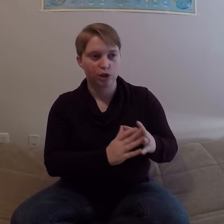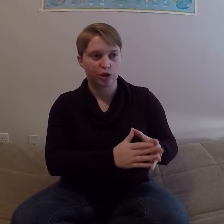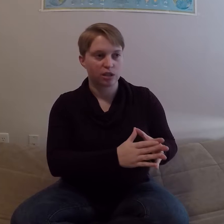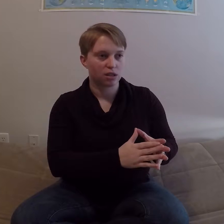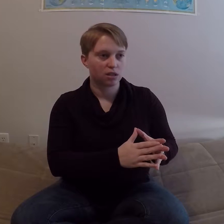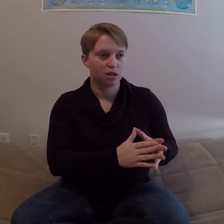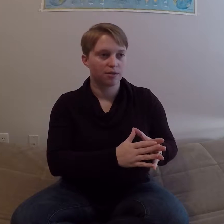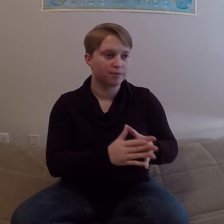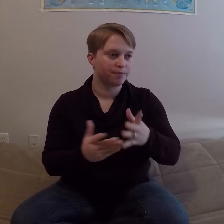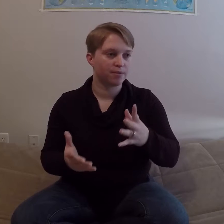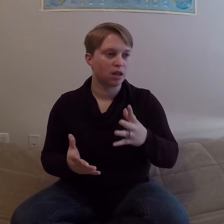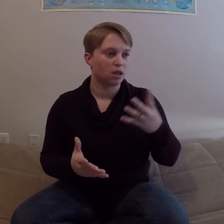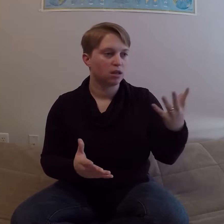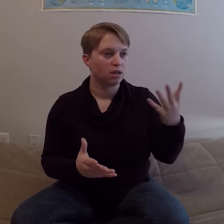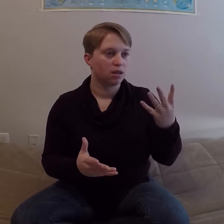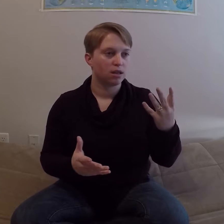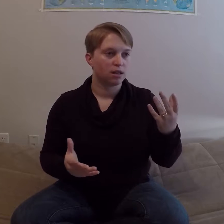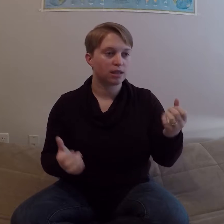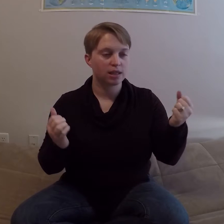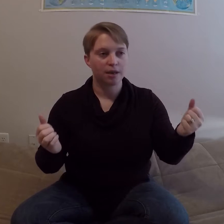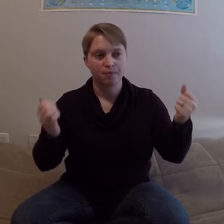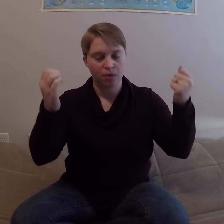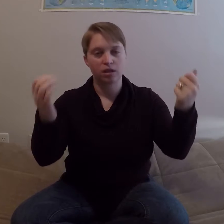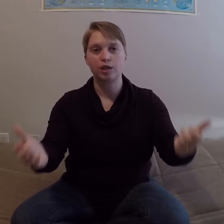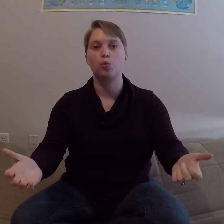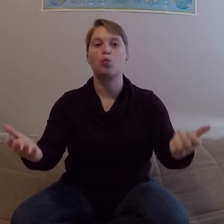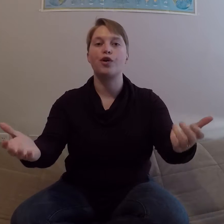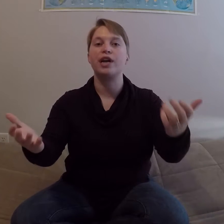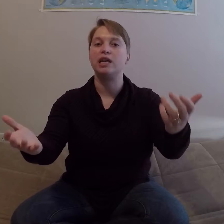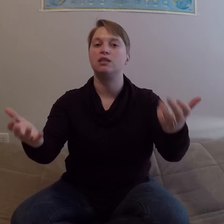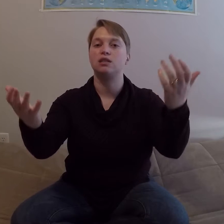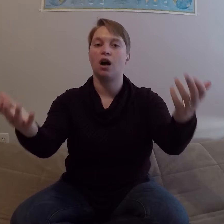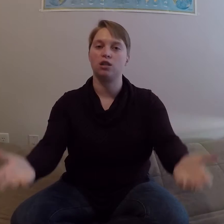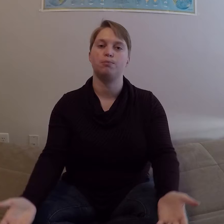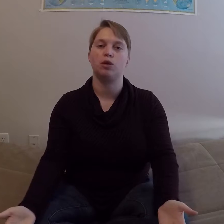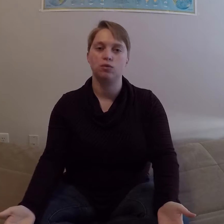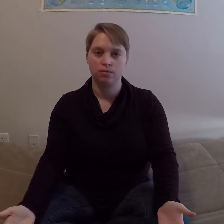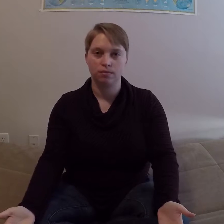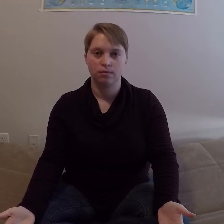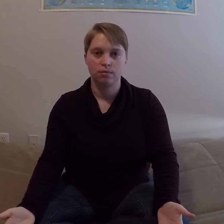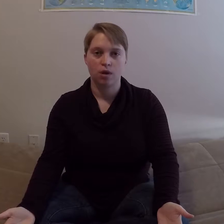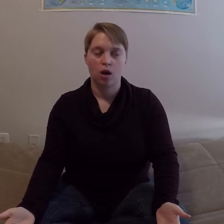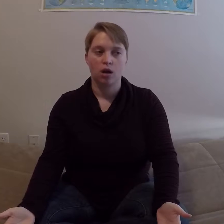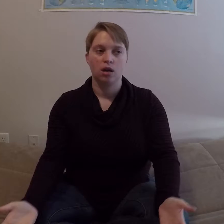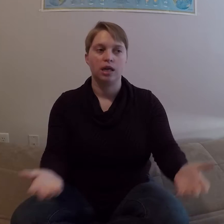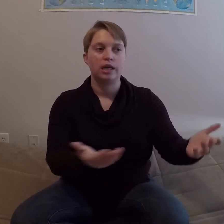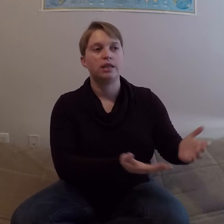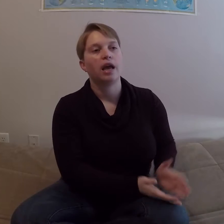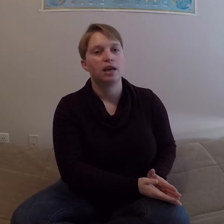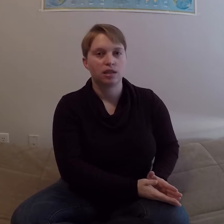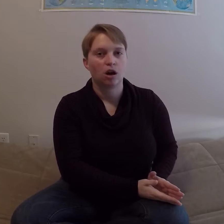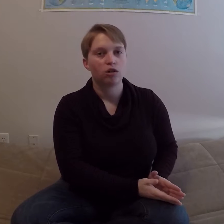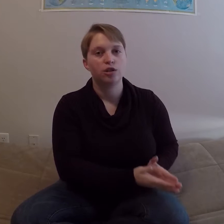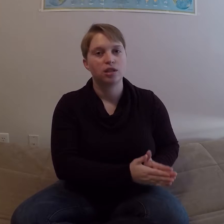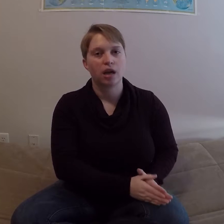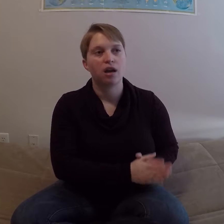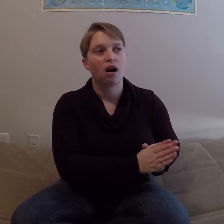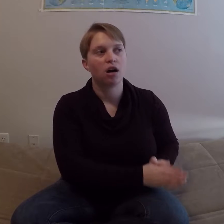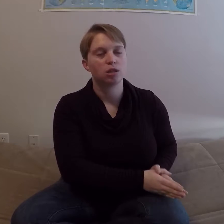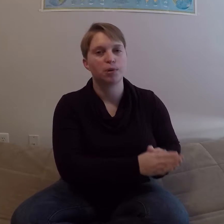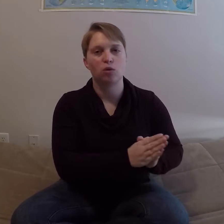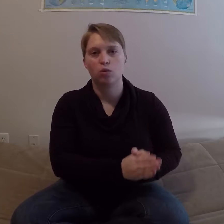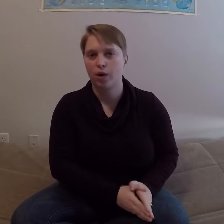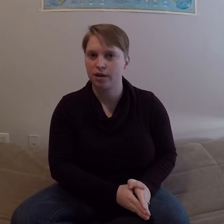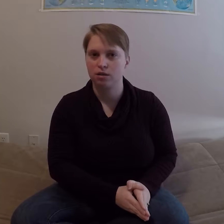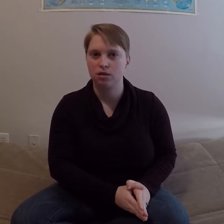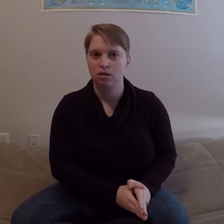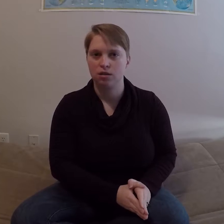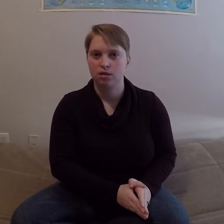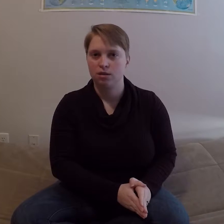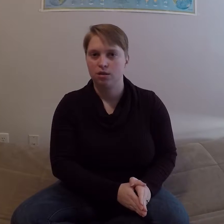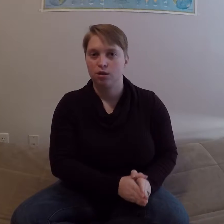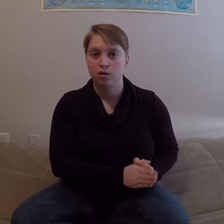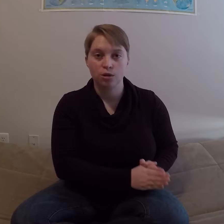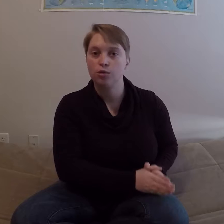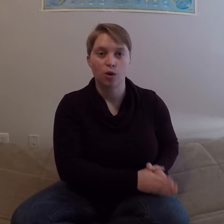Which is let’s say ‘Where is the hosptial?’ In ASL, you say ‘hospital where?’ You